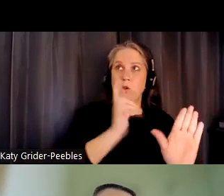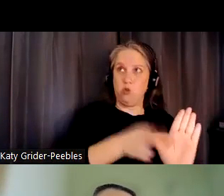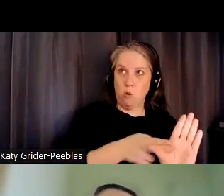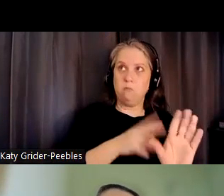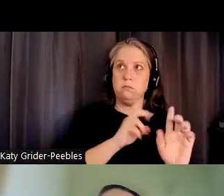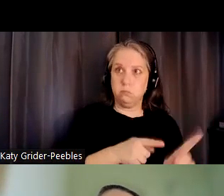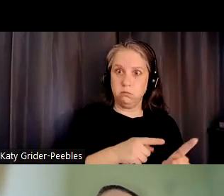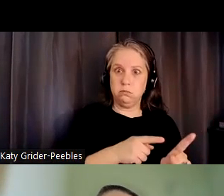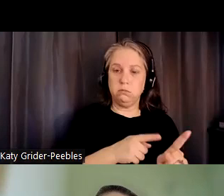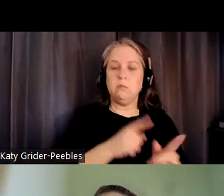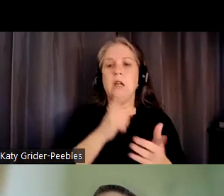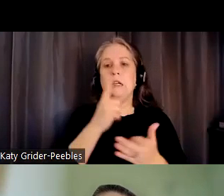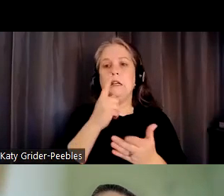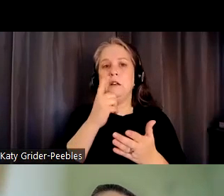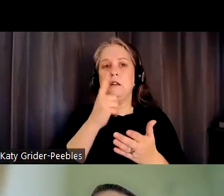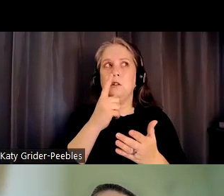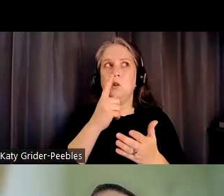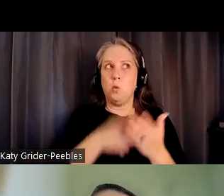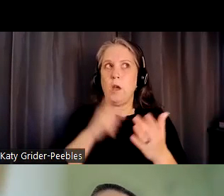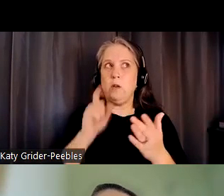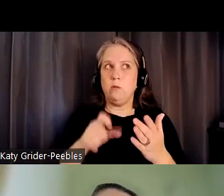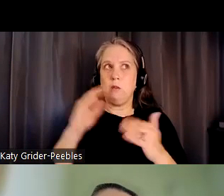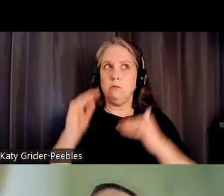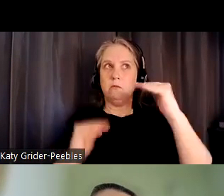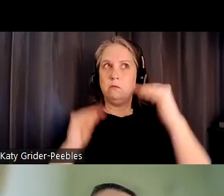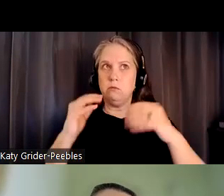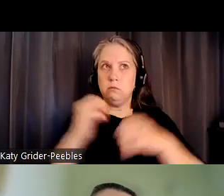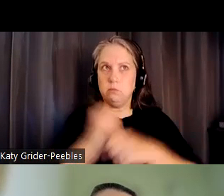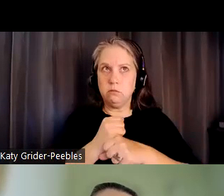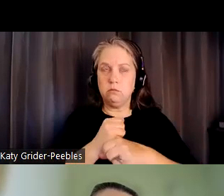if your voice is not heard, none of the rest of it matters.